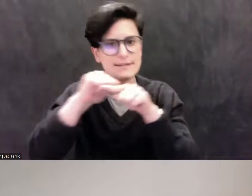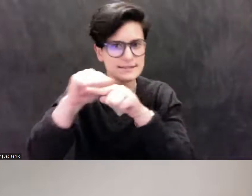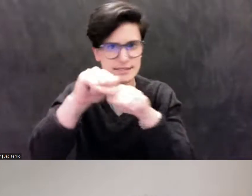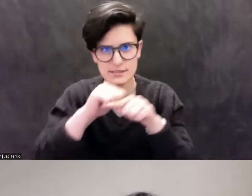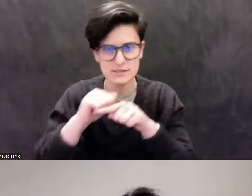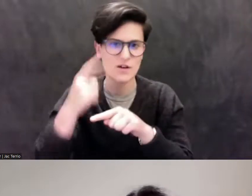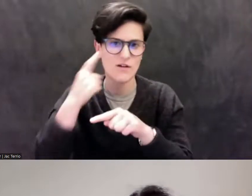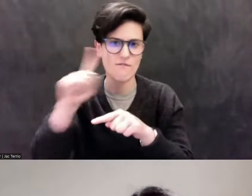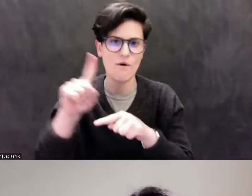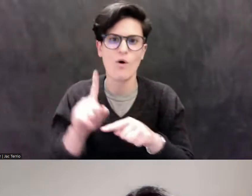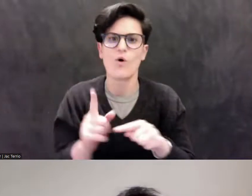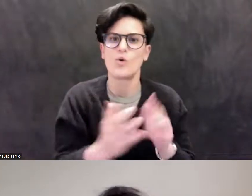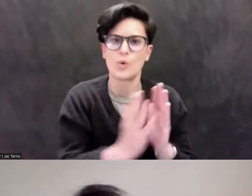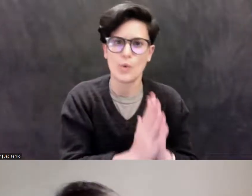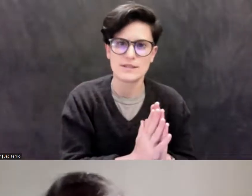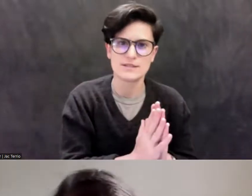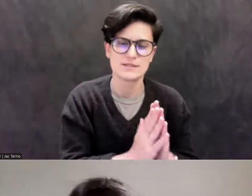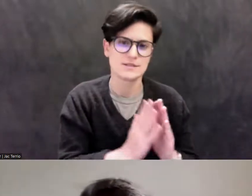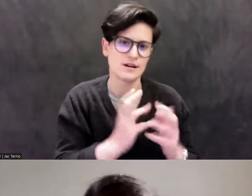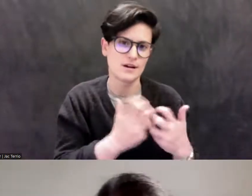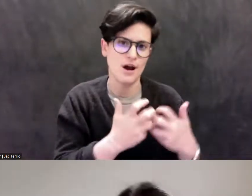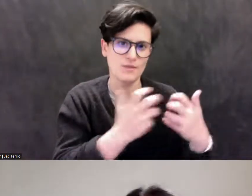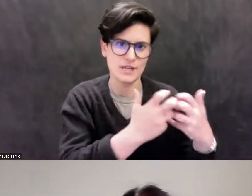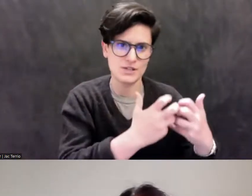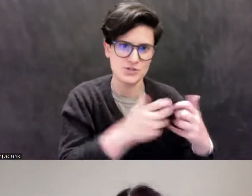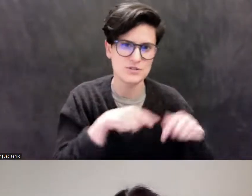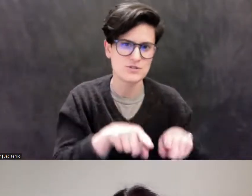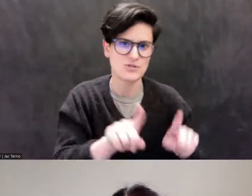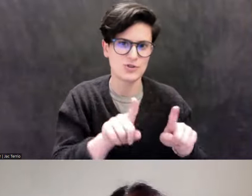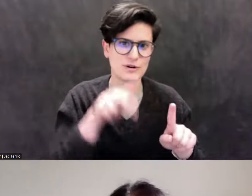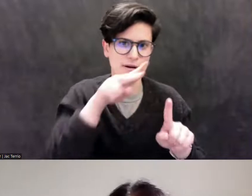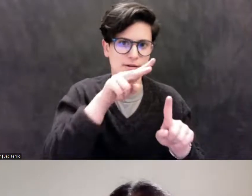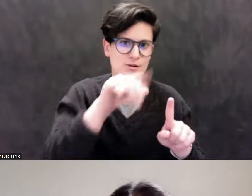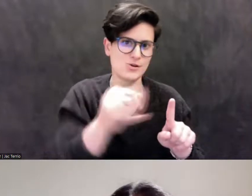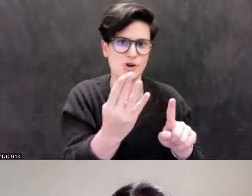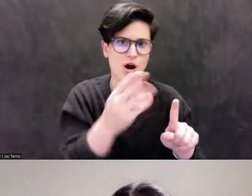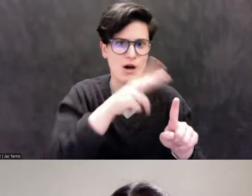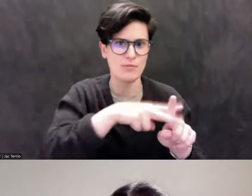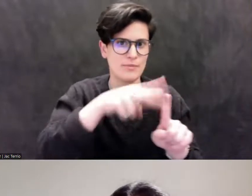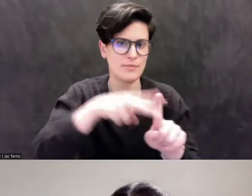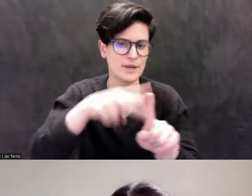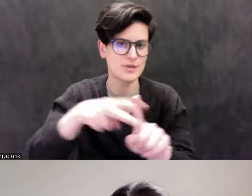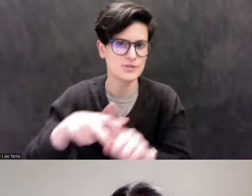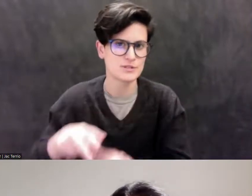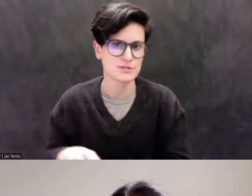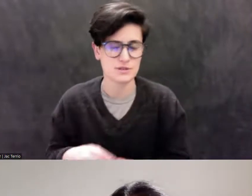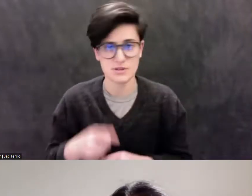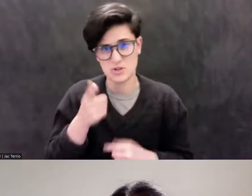applying to a job 15:57:28 How do you best go about that i'm